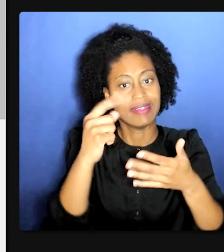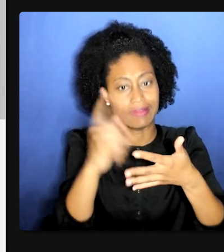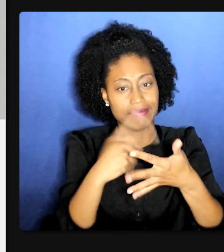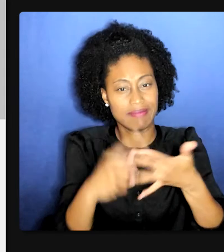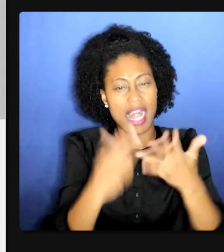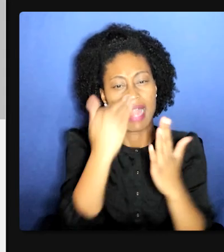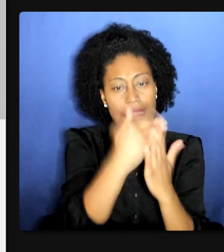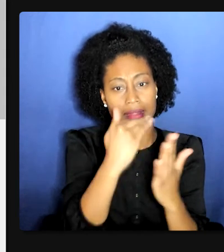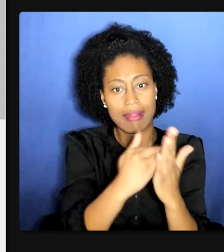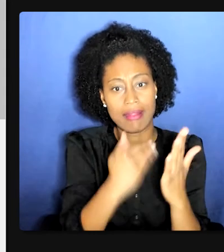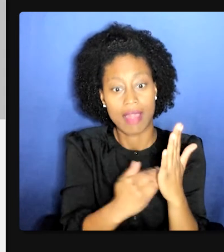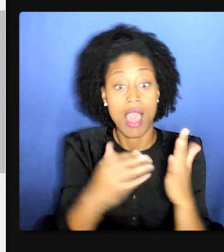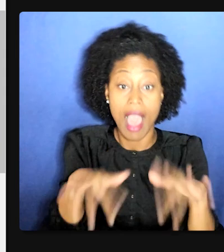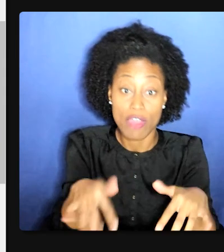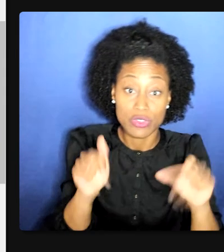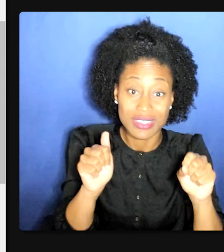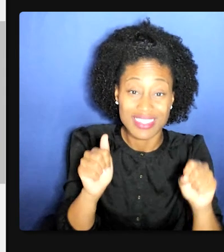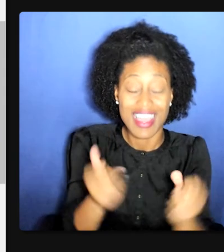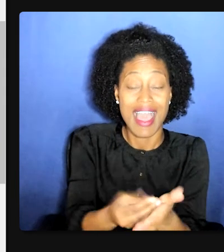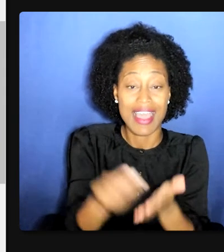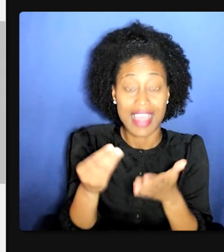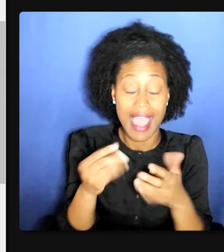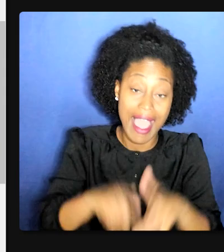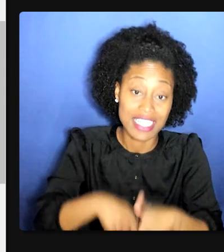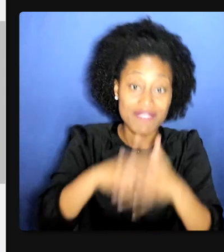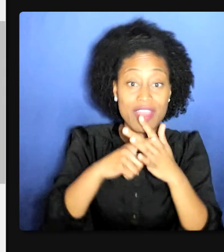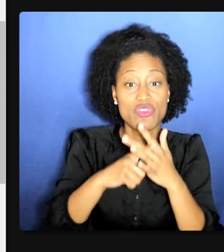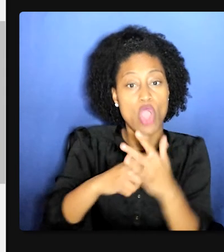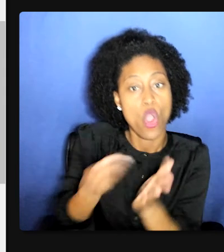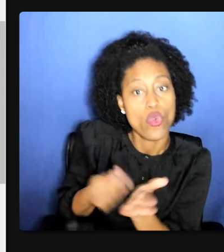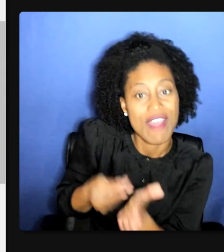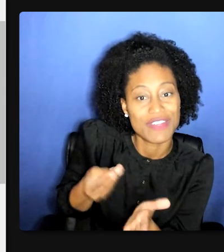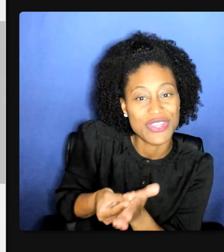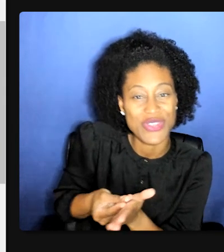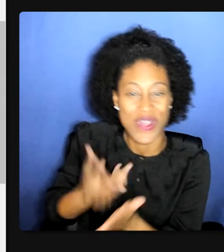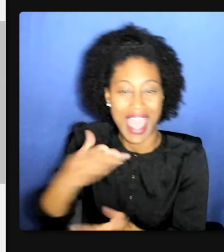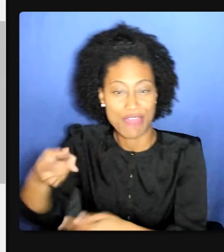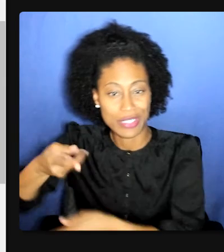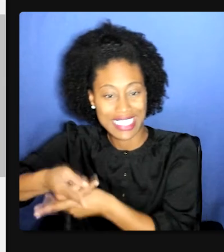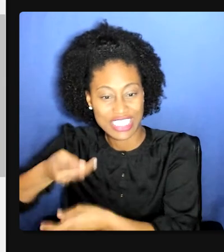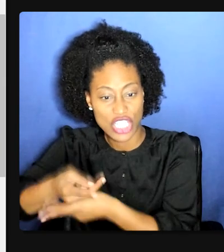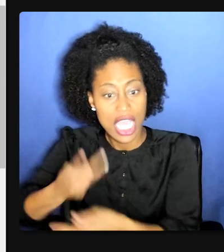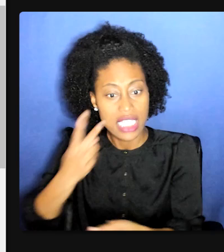like acquisition, activation, revenue and retention. Here you will see the comparison